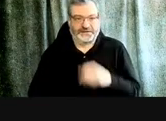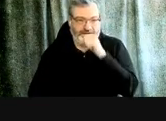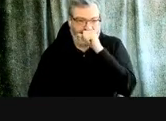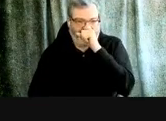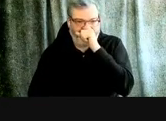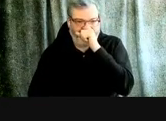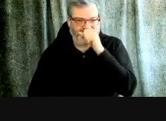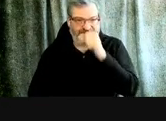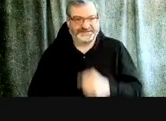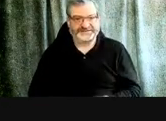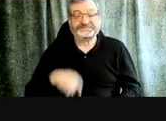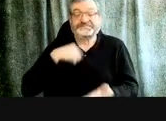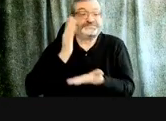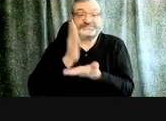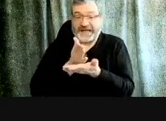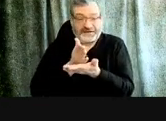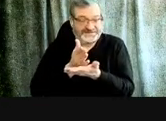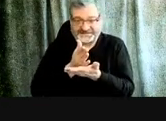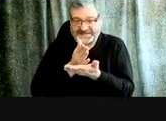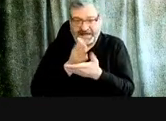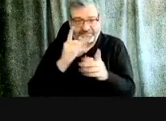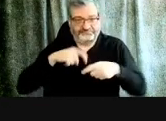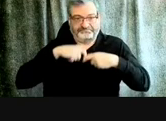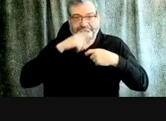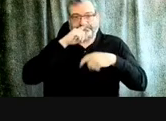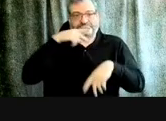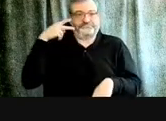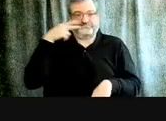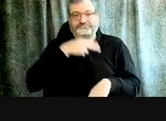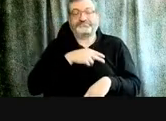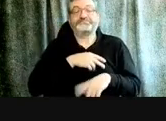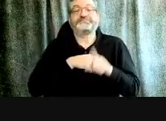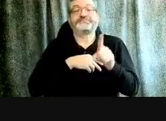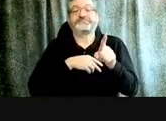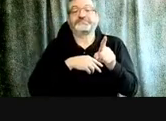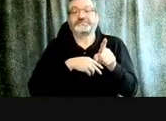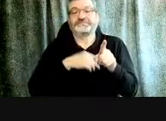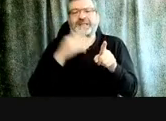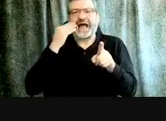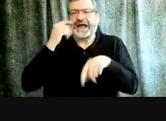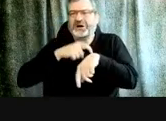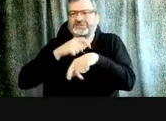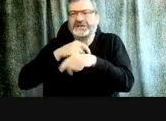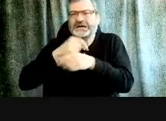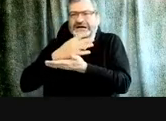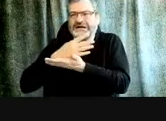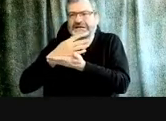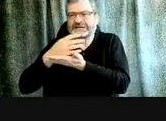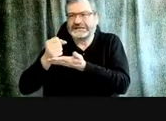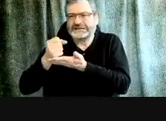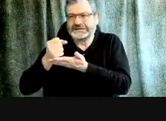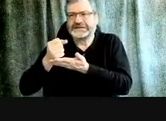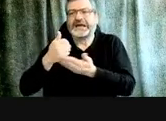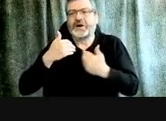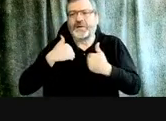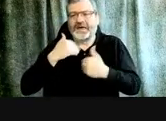I'm going to stop there because I know we're running out of time and we do need to have some time for questions.